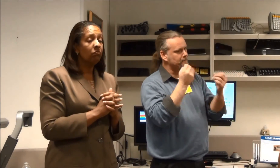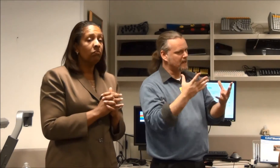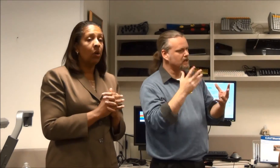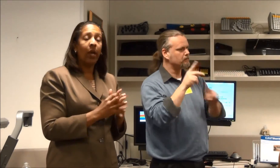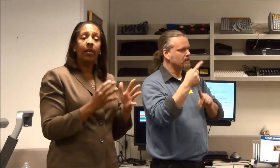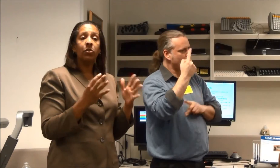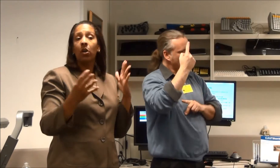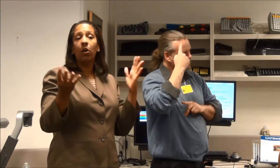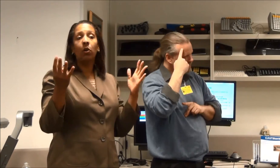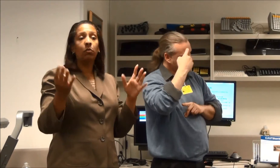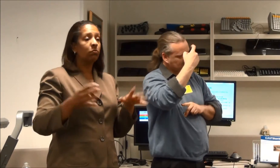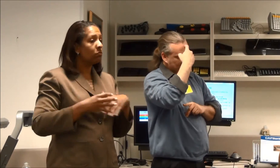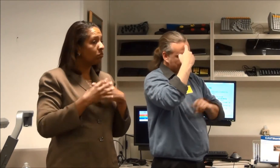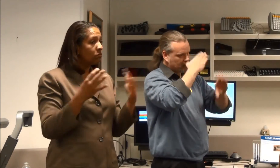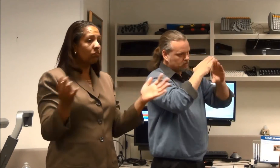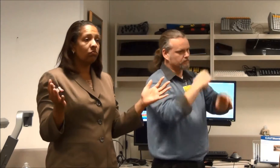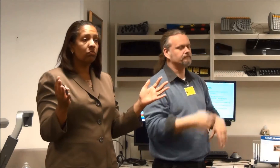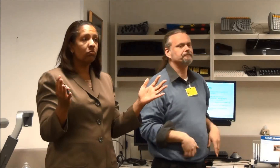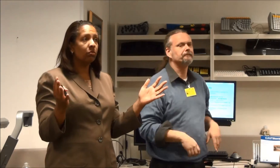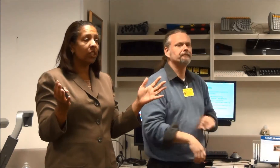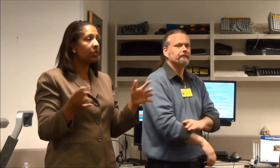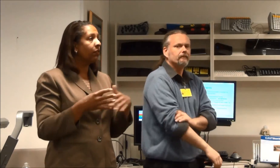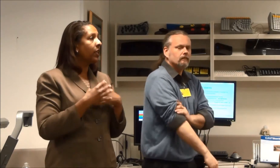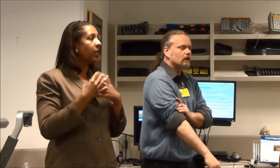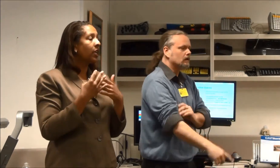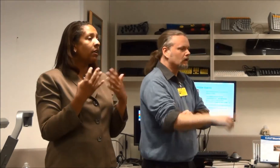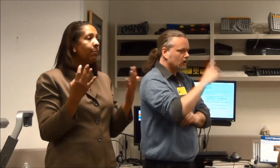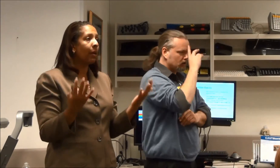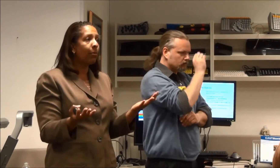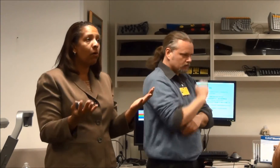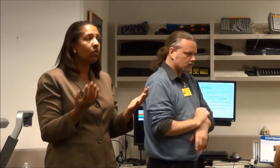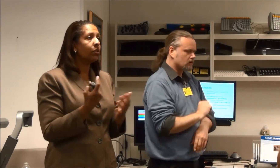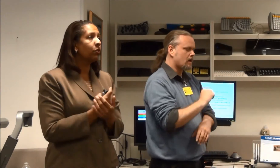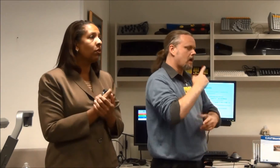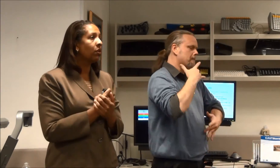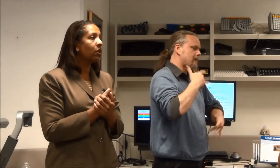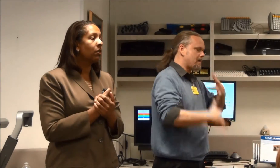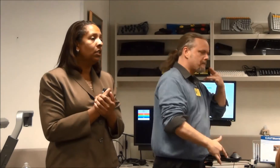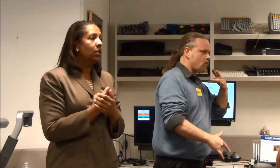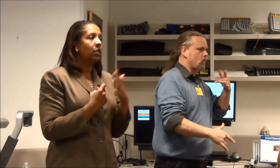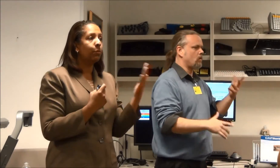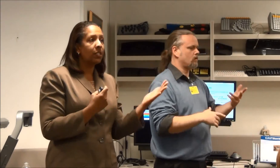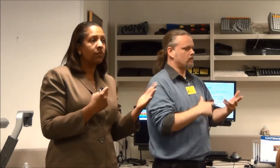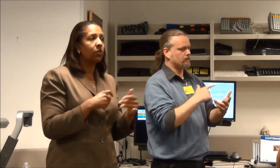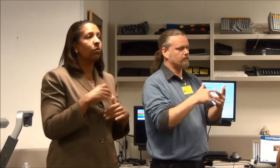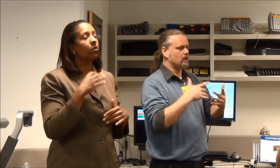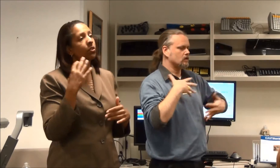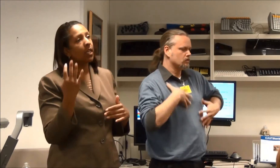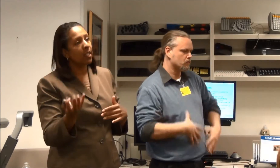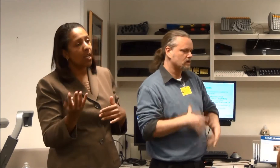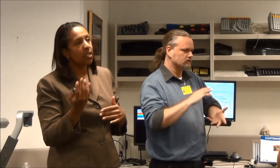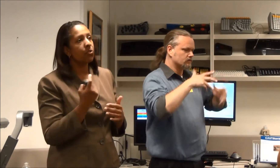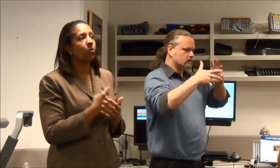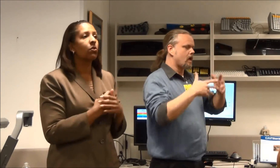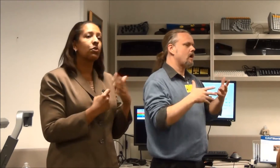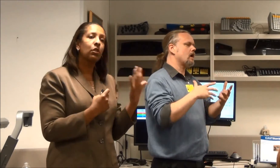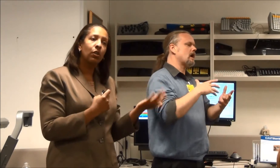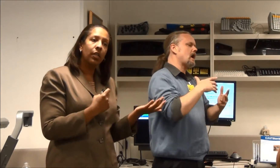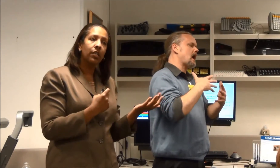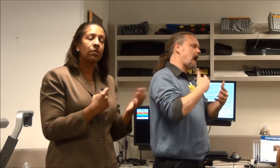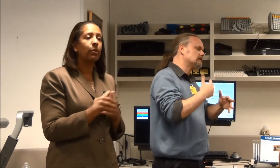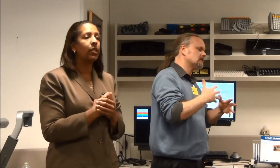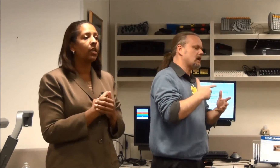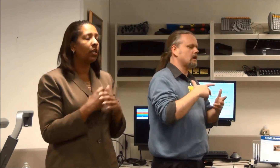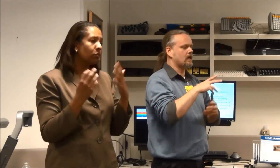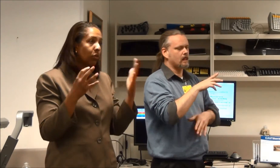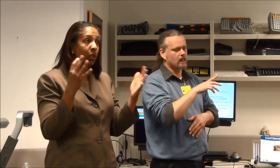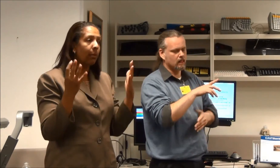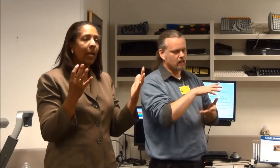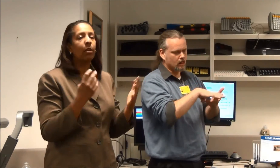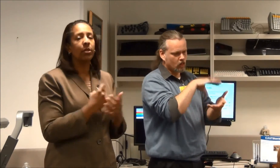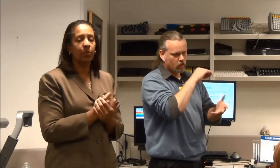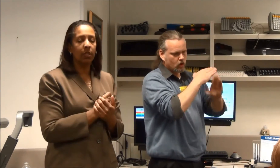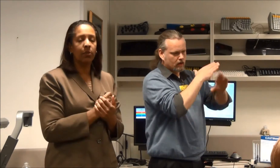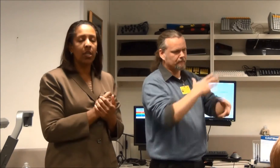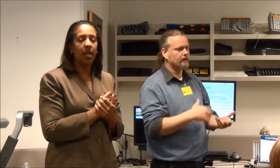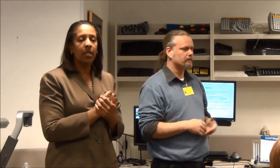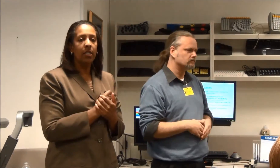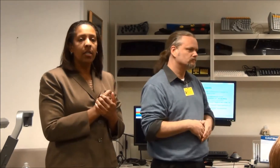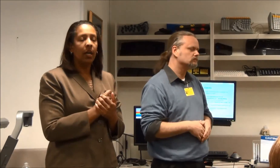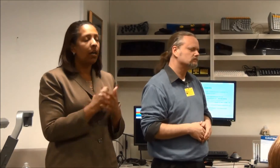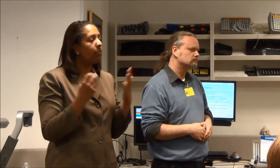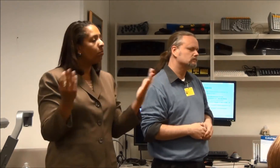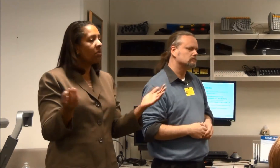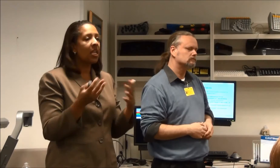OK, so schizophrenia, bipolar disorder, depressive disorders, anxiety disorders, learning impairments,